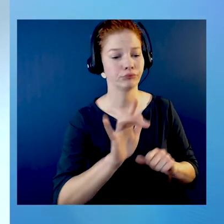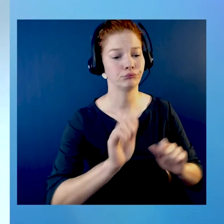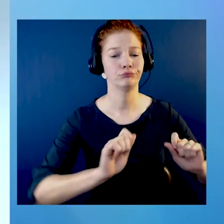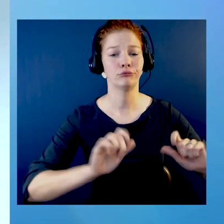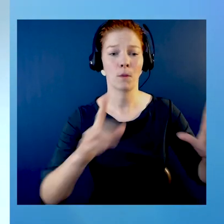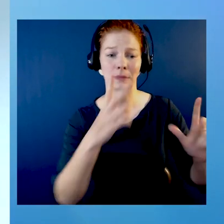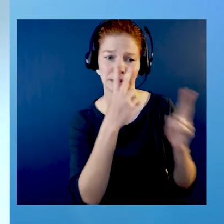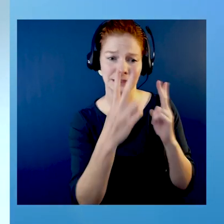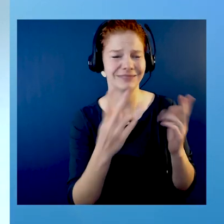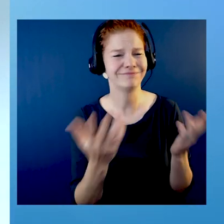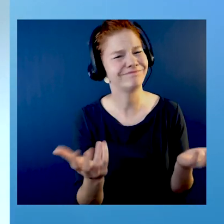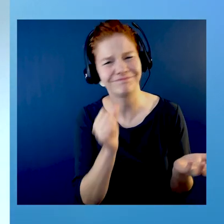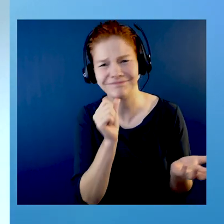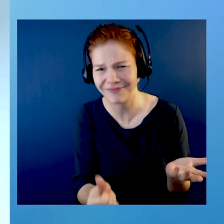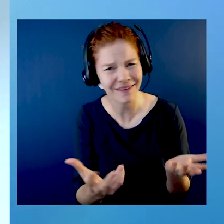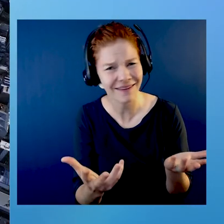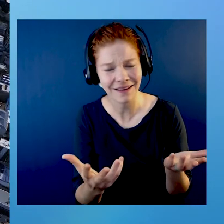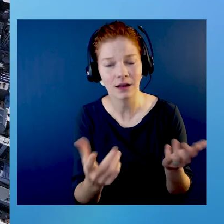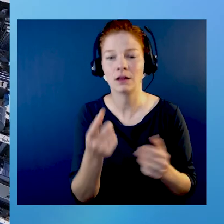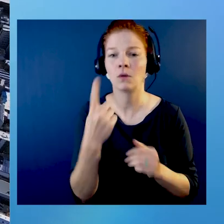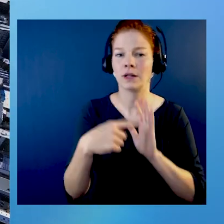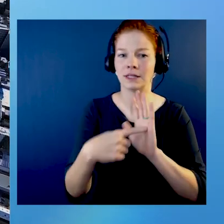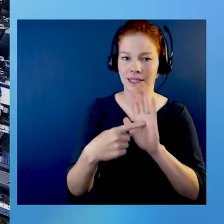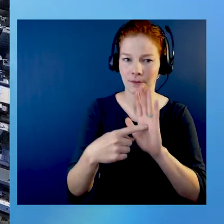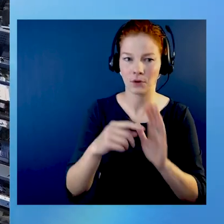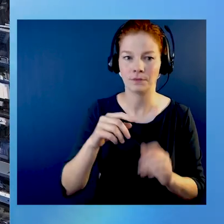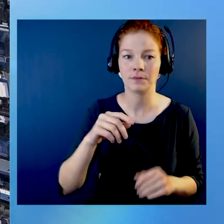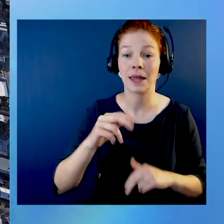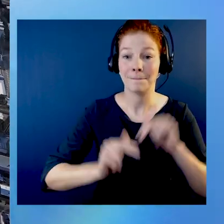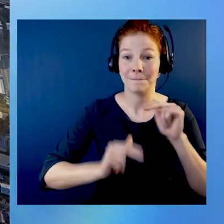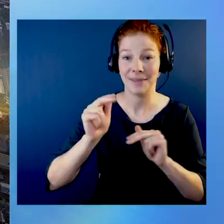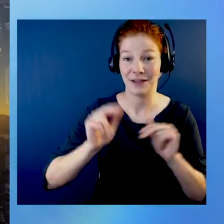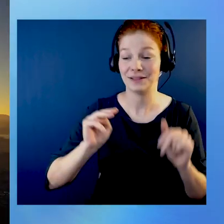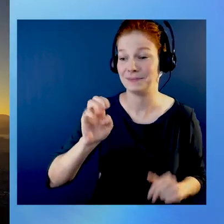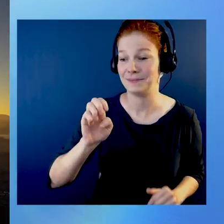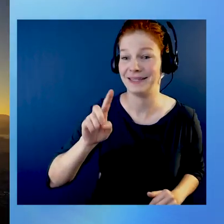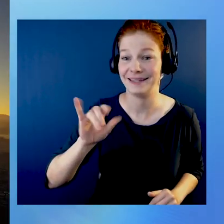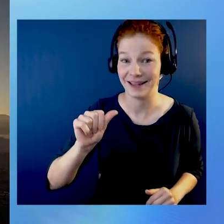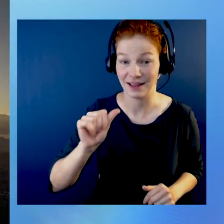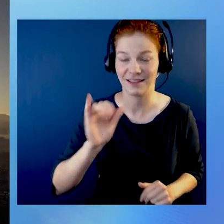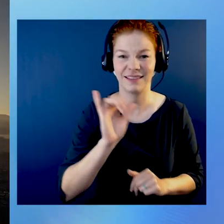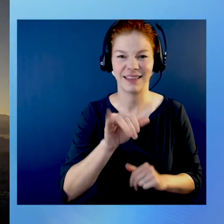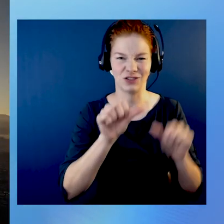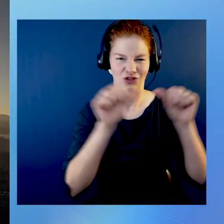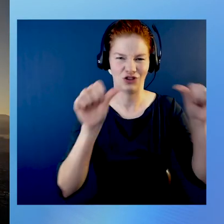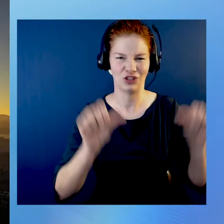One of the examples is Buildmedia, which is this architectural visualization firm in New Zealand,